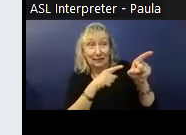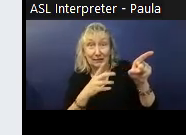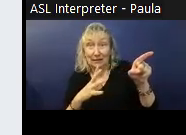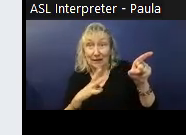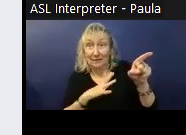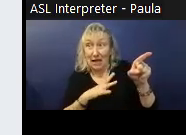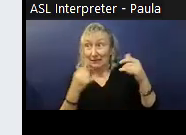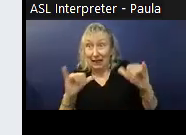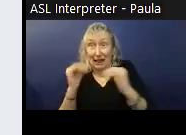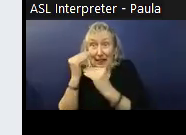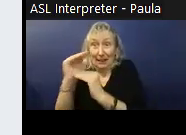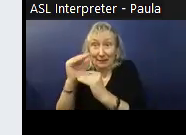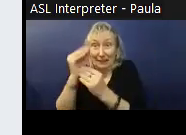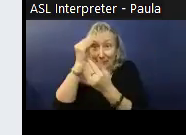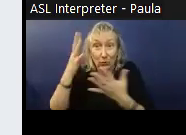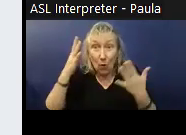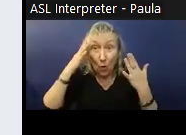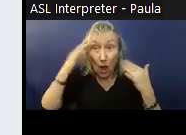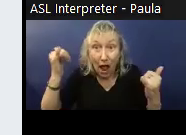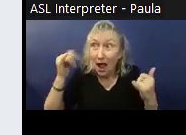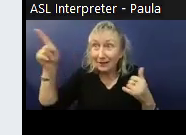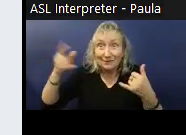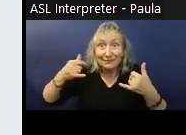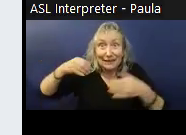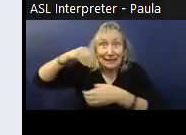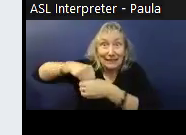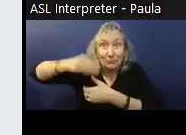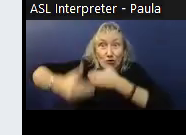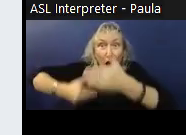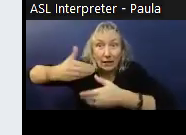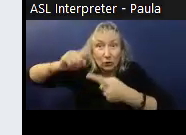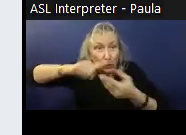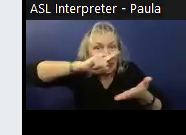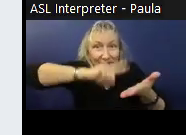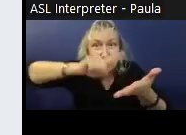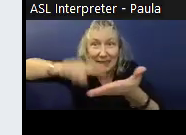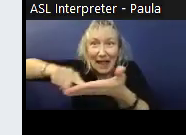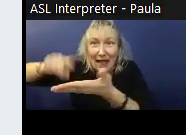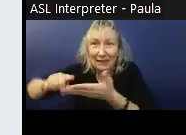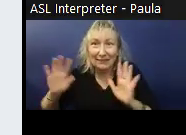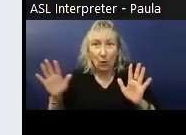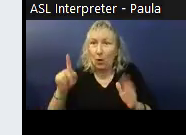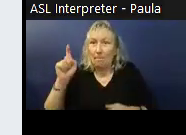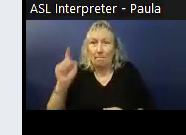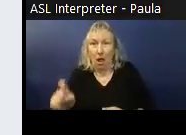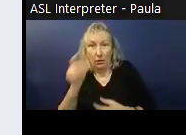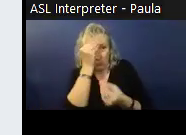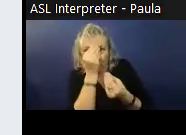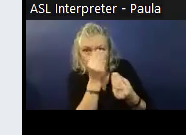So we are definitely gonna provide disclosure or notice to that AP that they